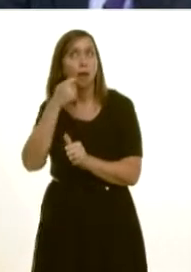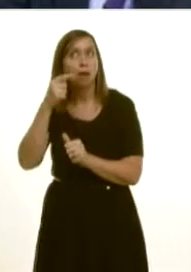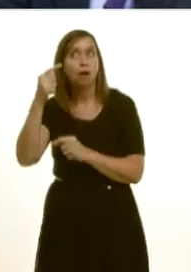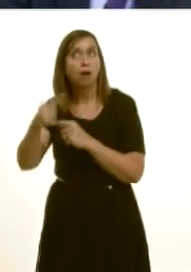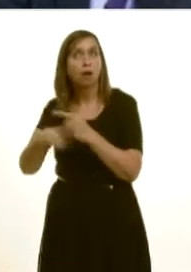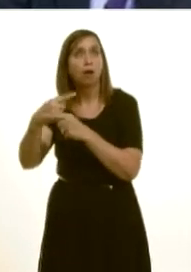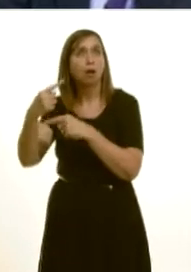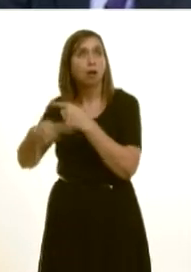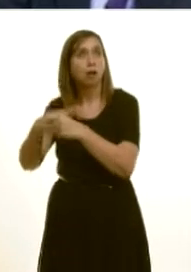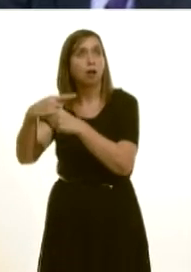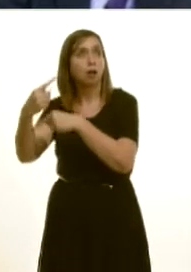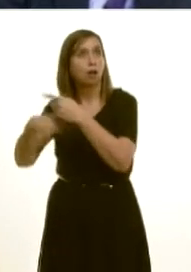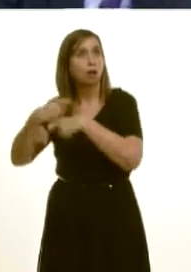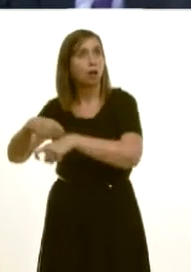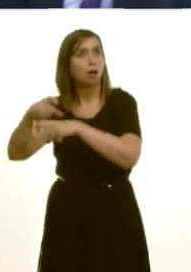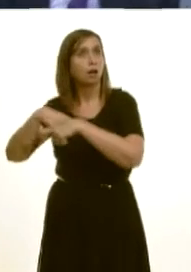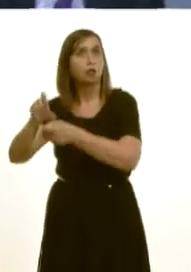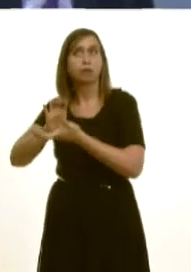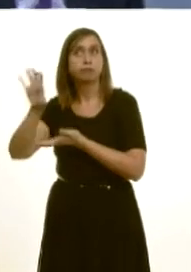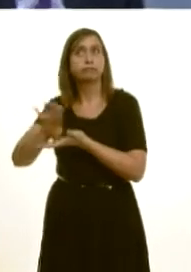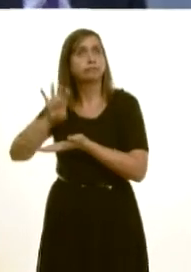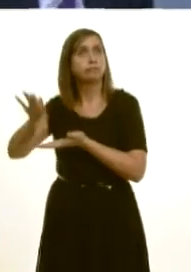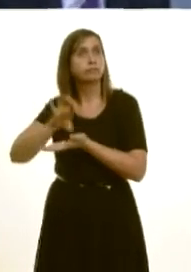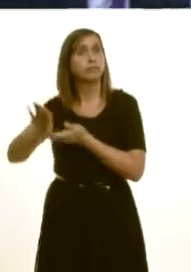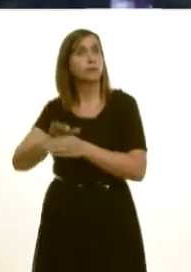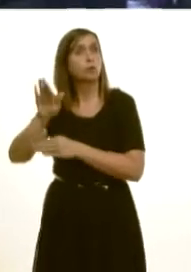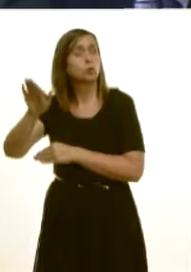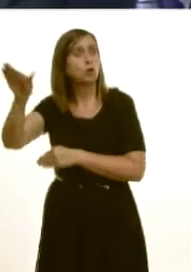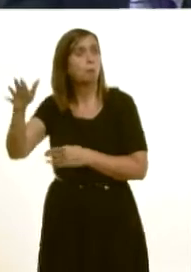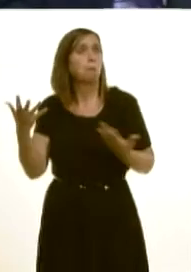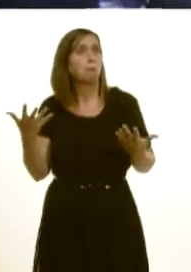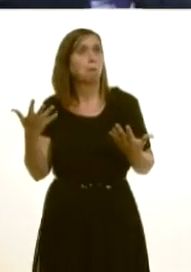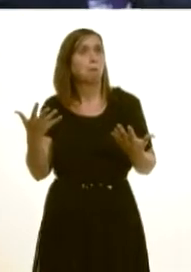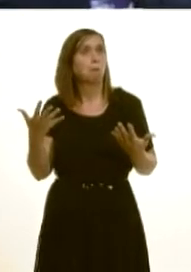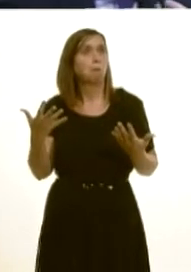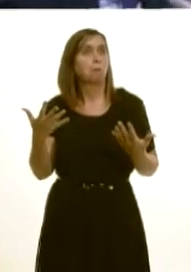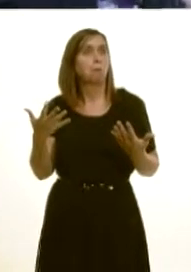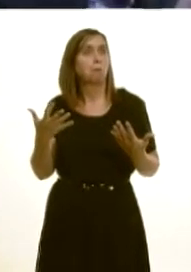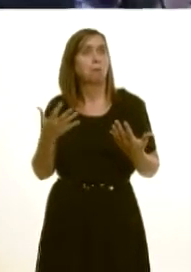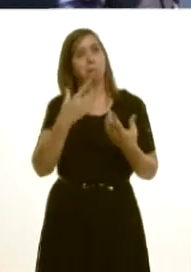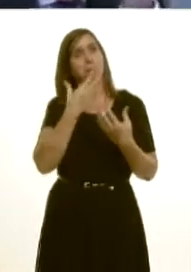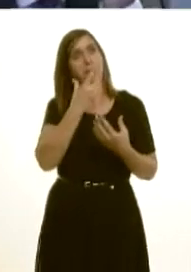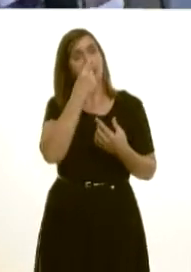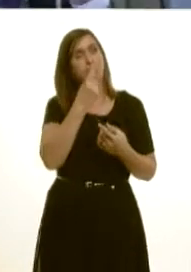that finance will be sustained in future years. Can you put on record today whether that additional